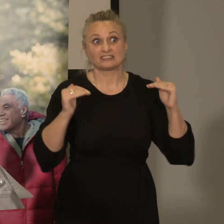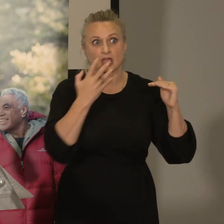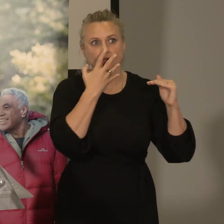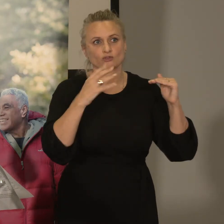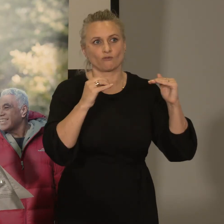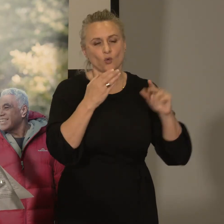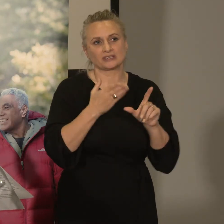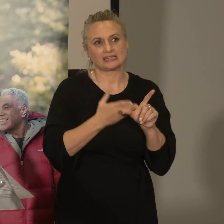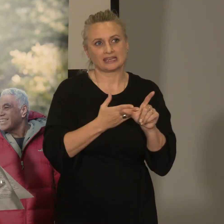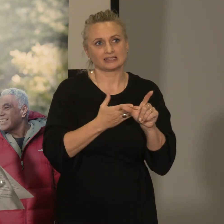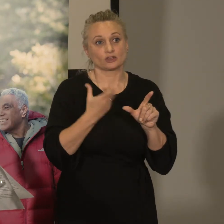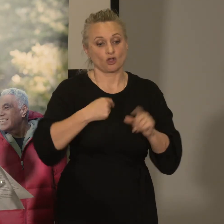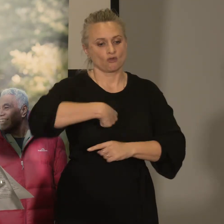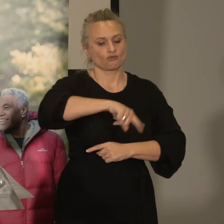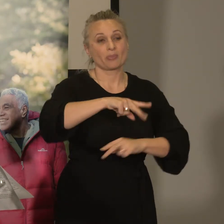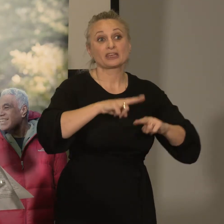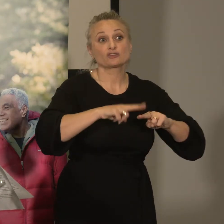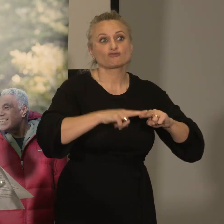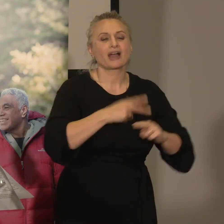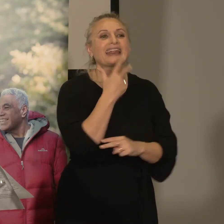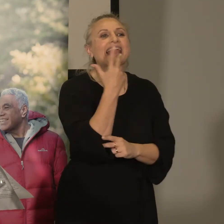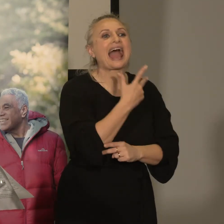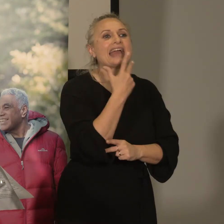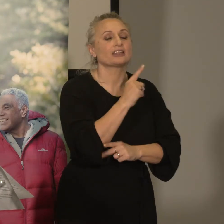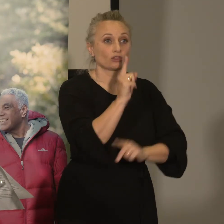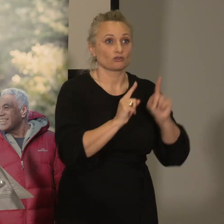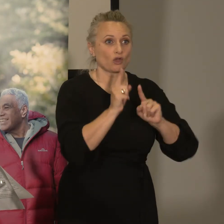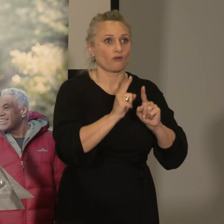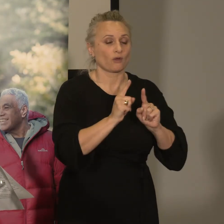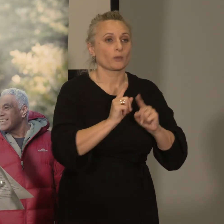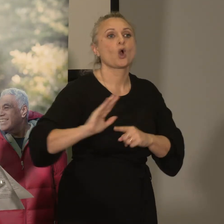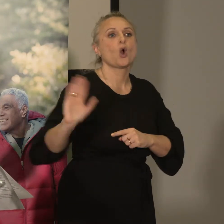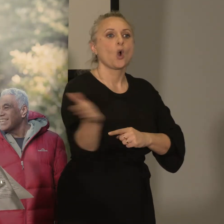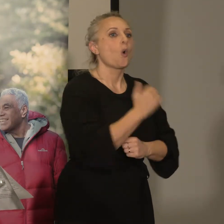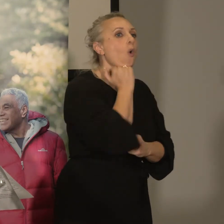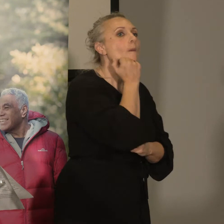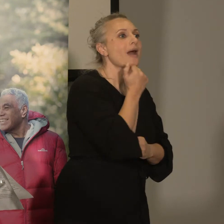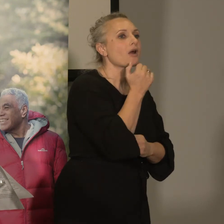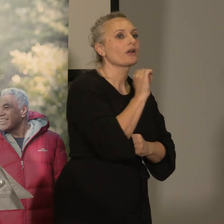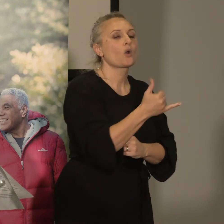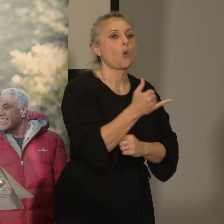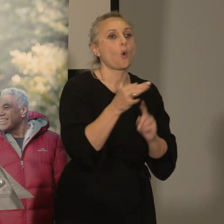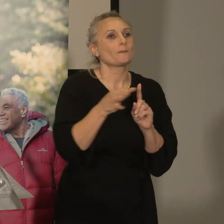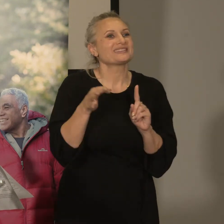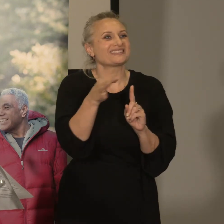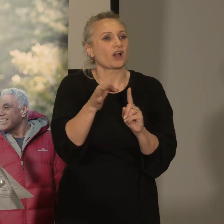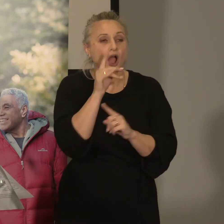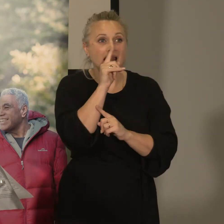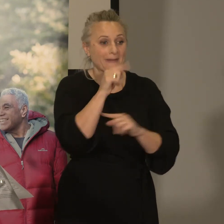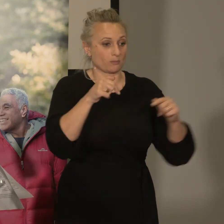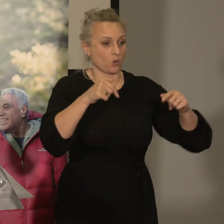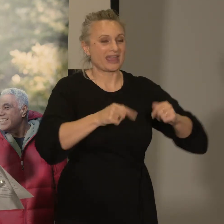Friday, 18 November, all Maori and Pacific people here in